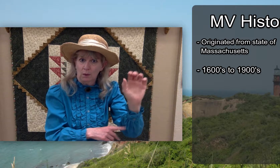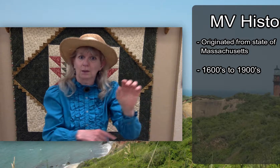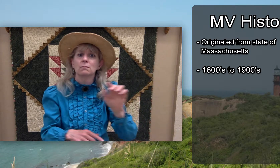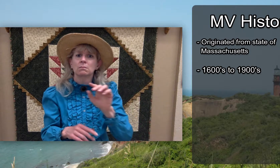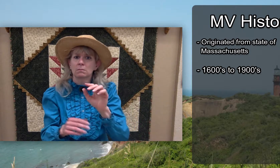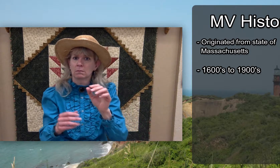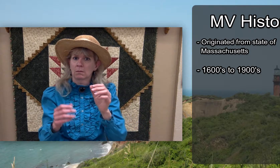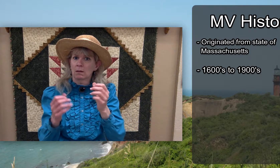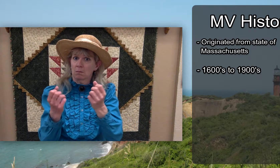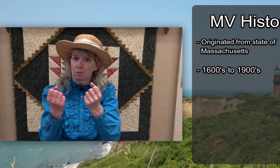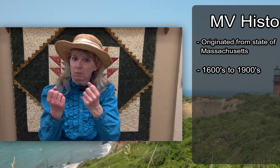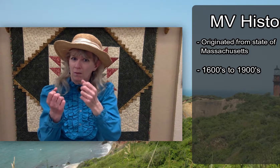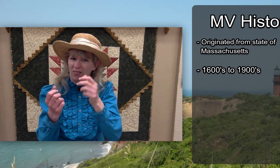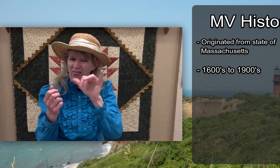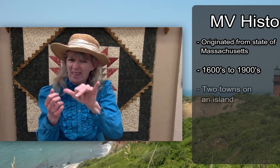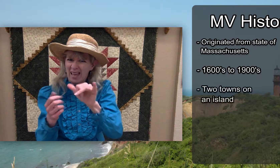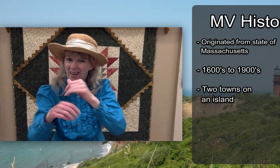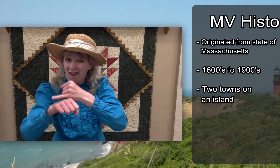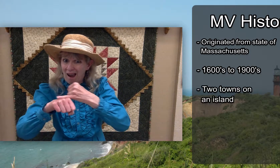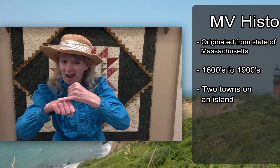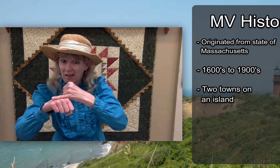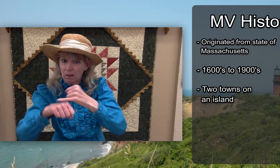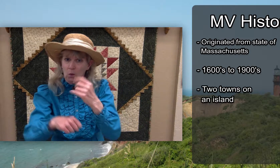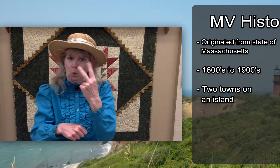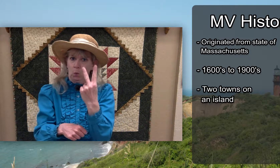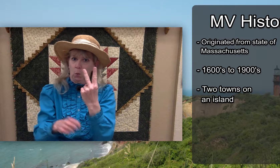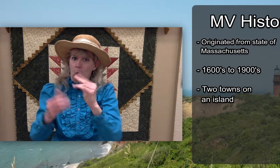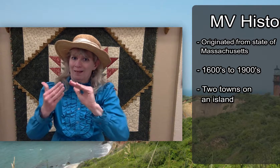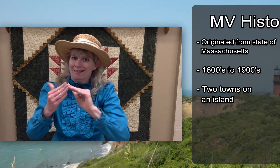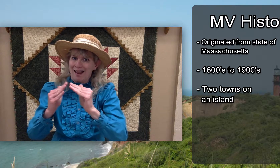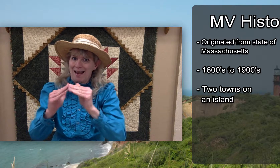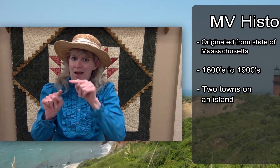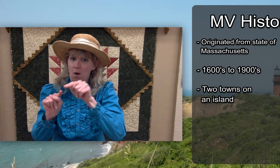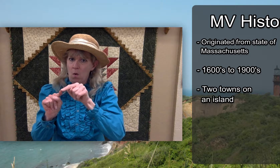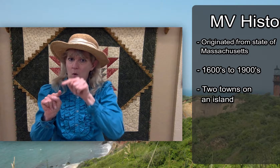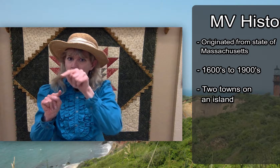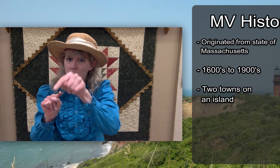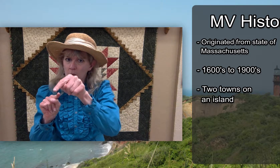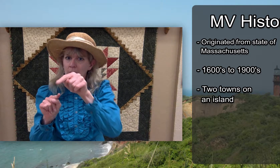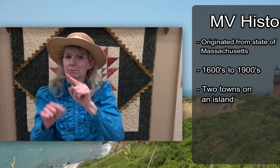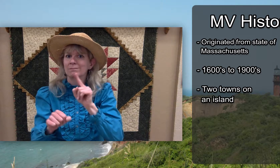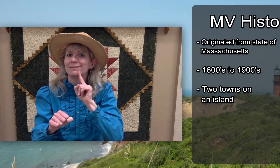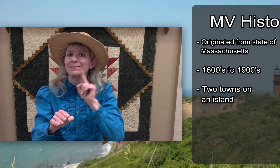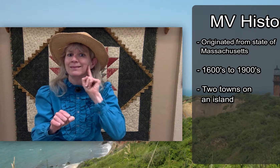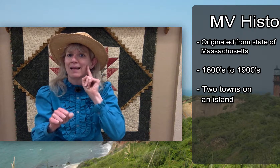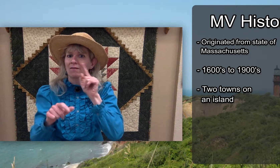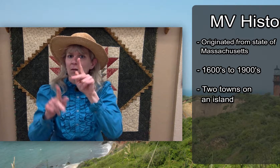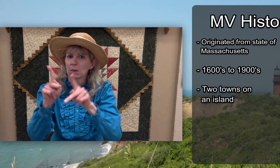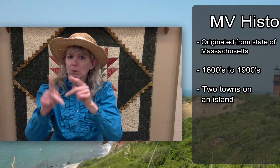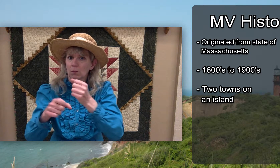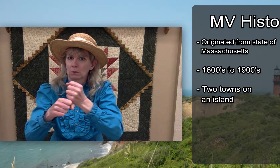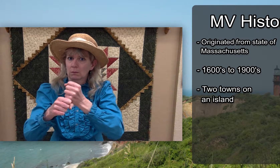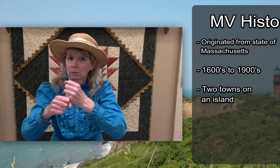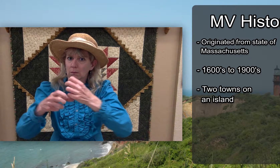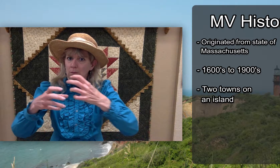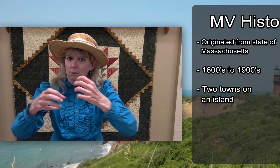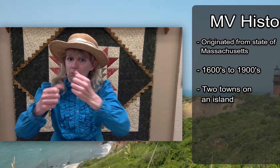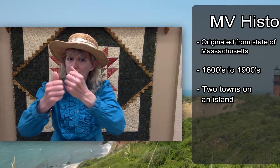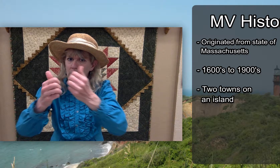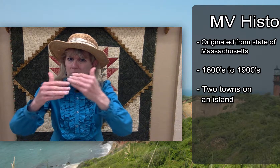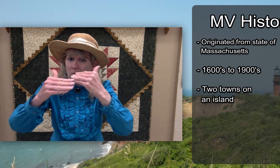On the island, there were two towns with large Deaf populations